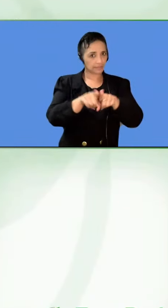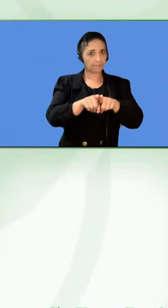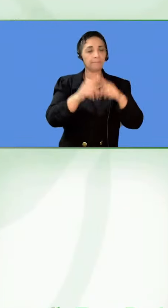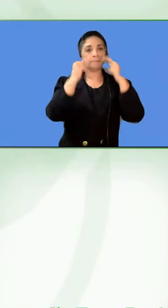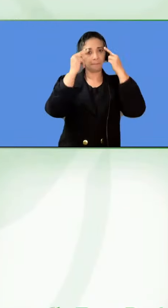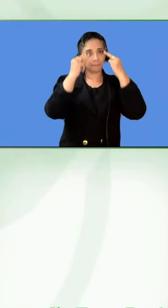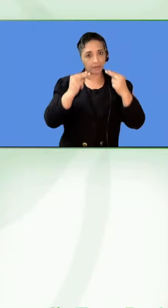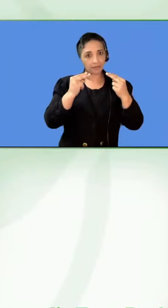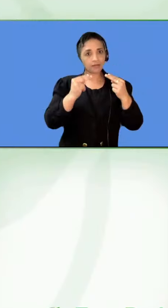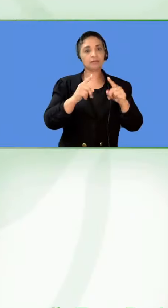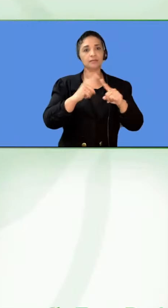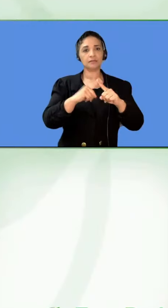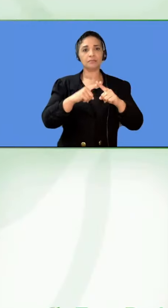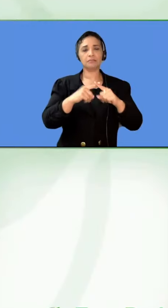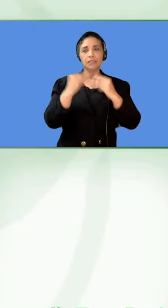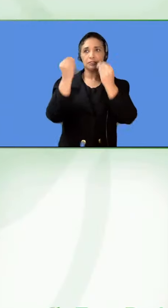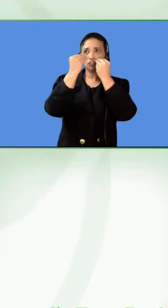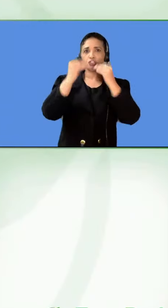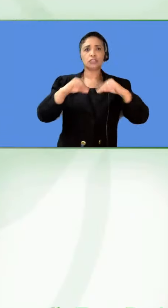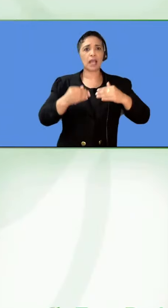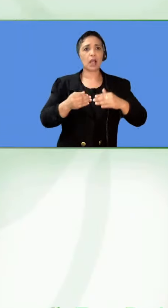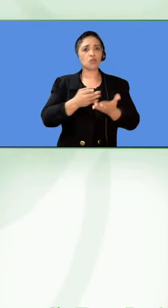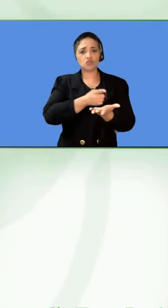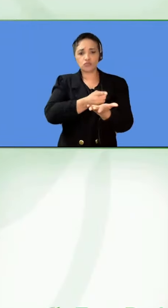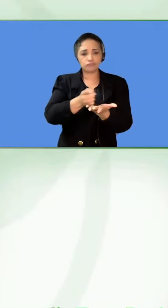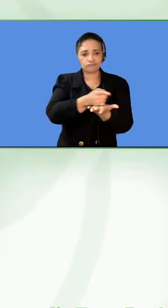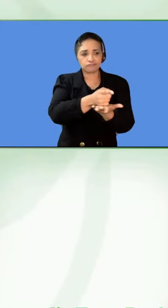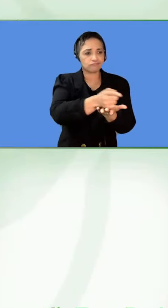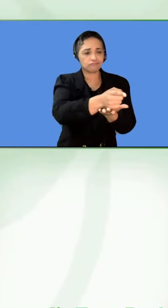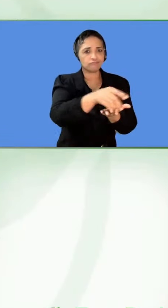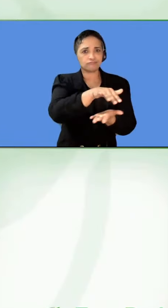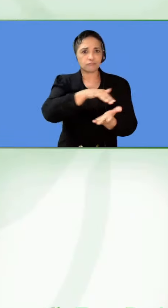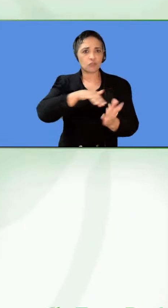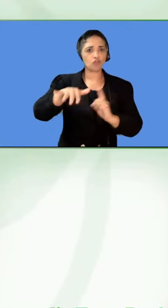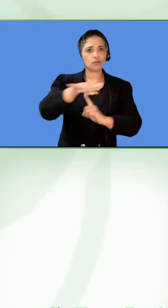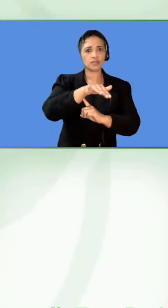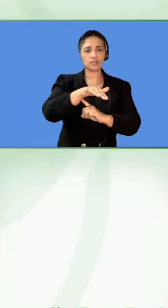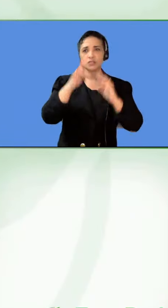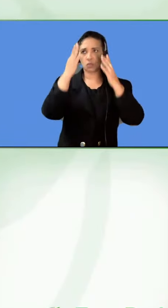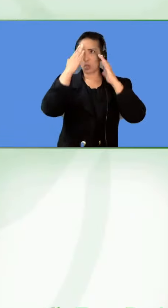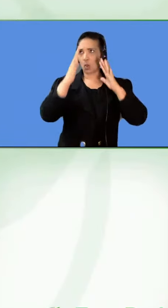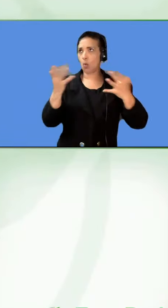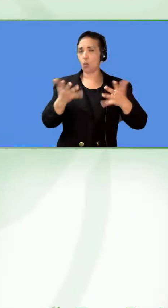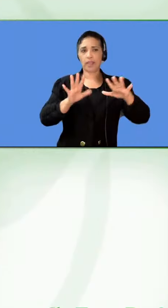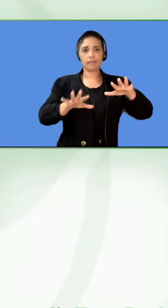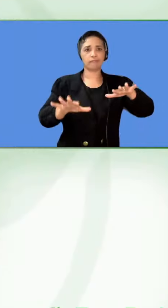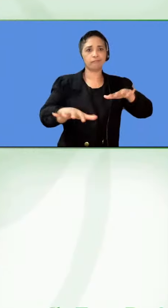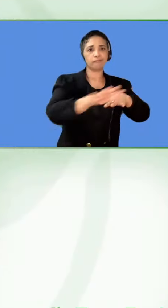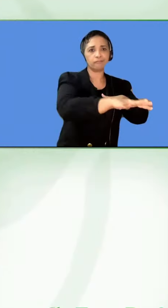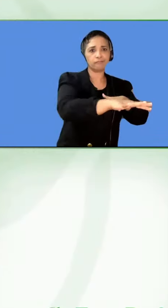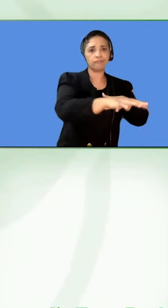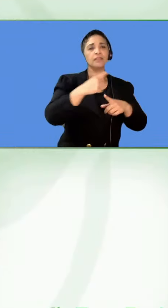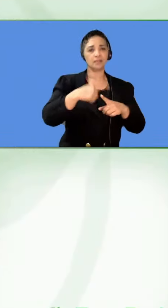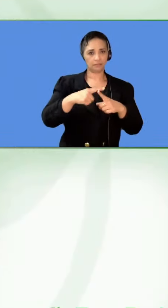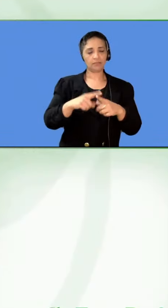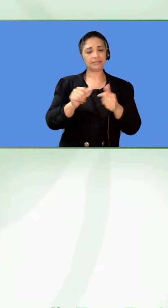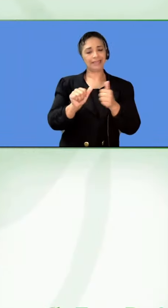mobility classes, and inclusive technology.